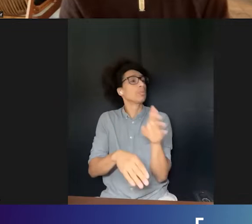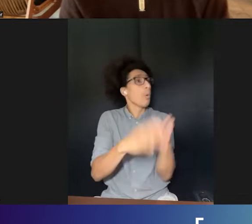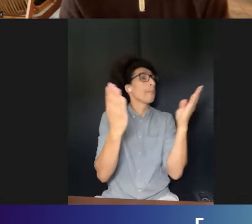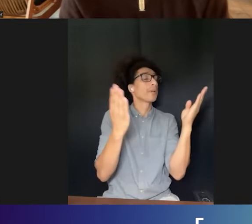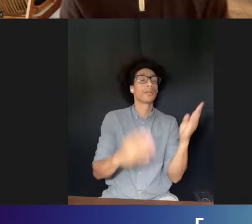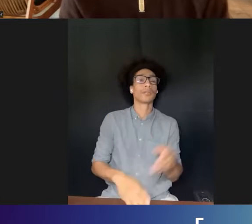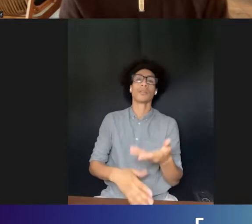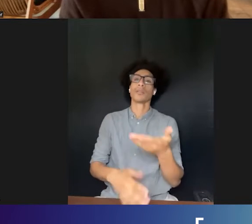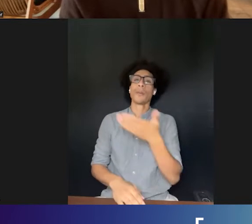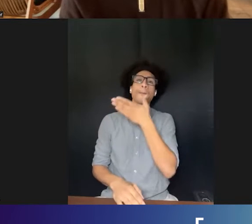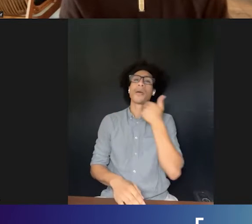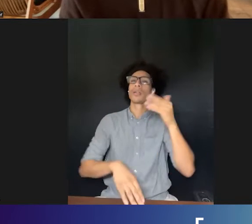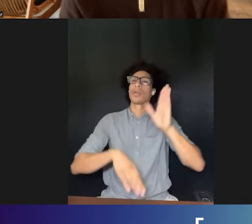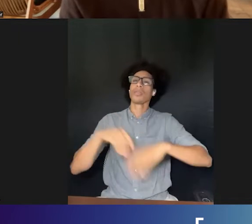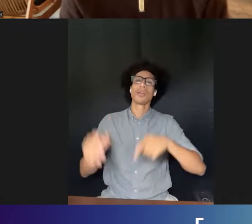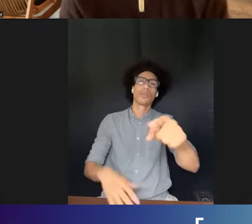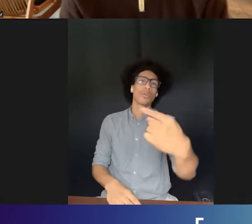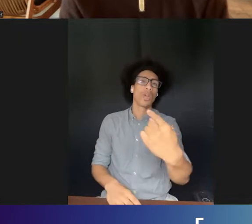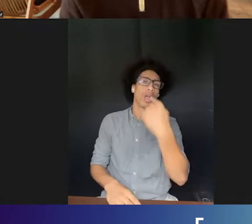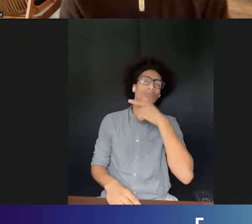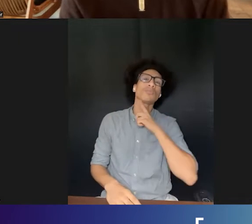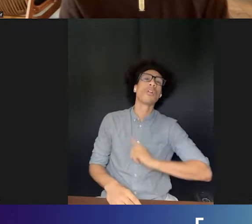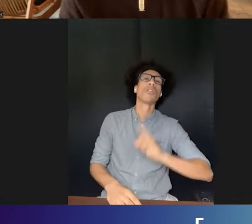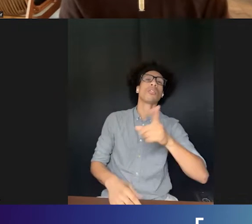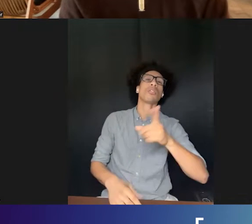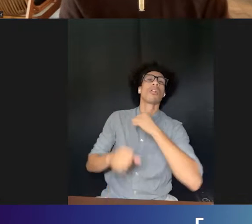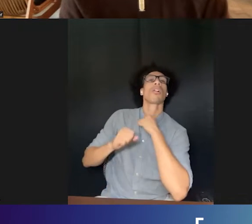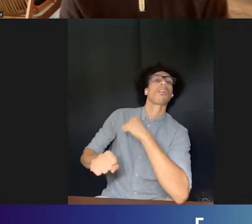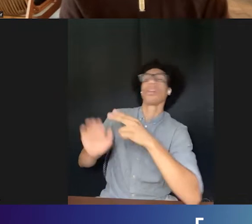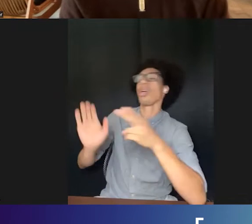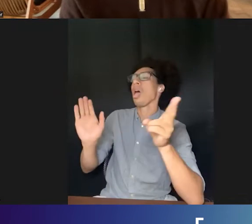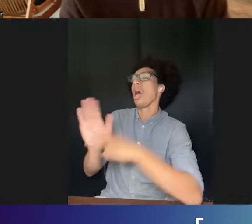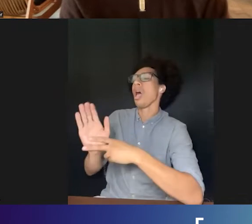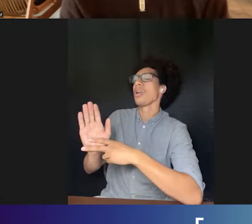That you're not happy with. The other the other nod we're trying to make in